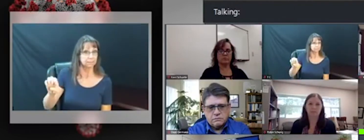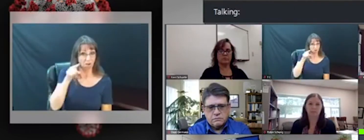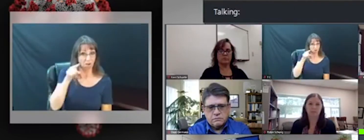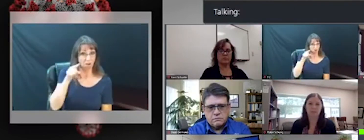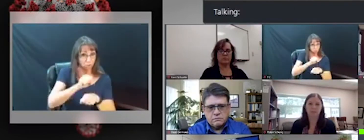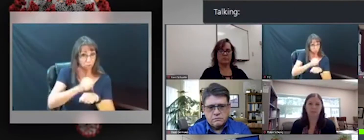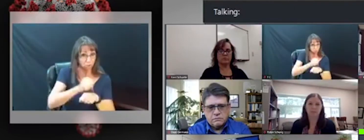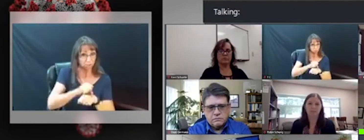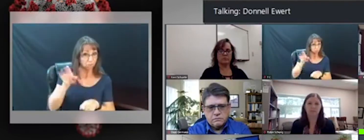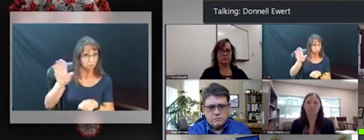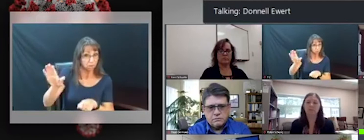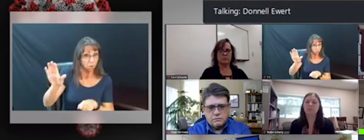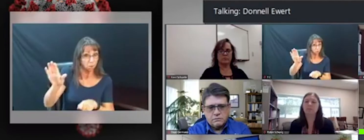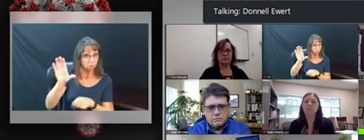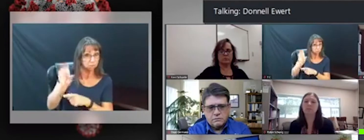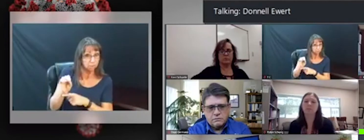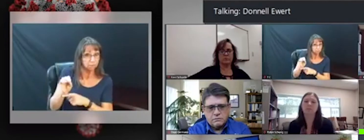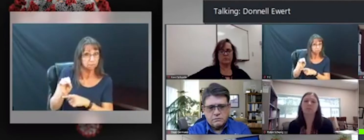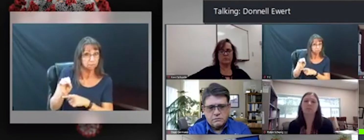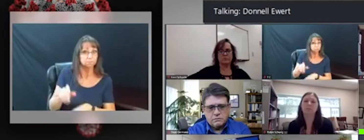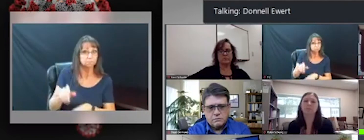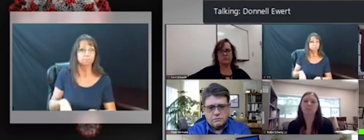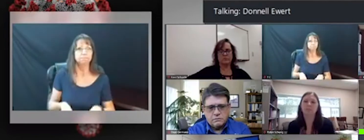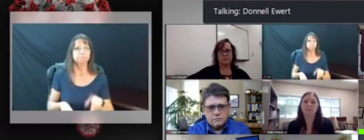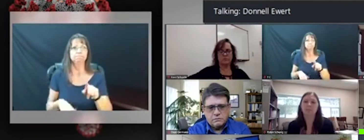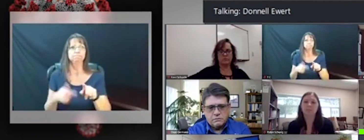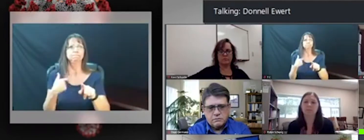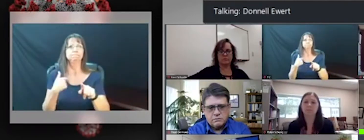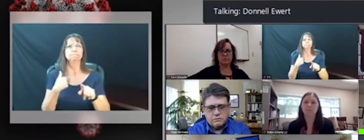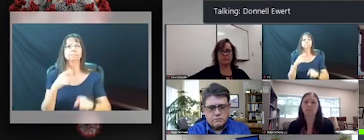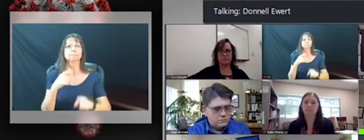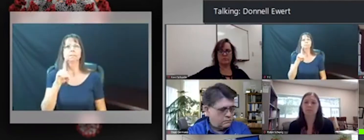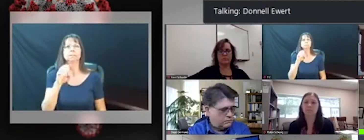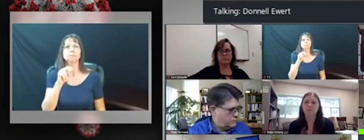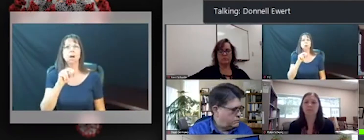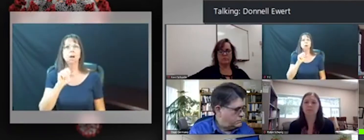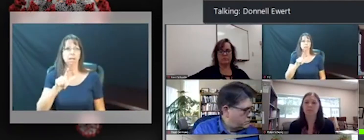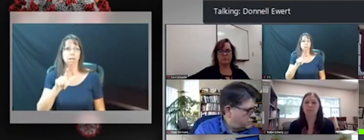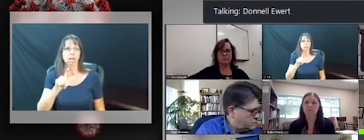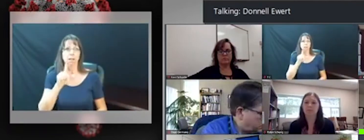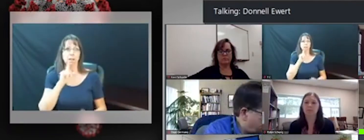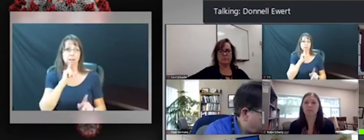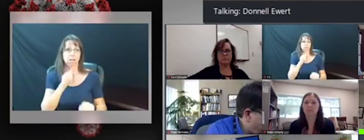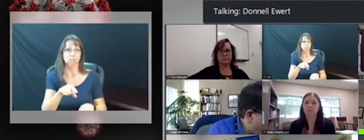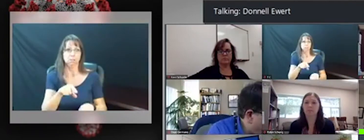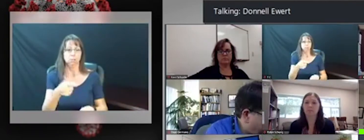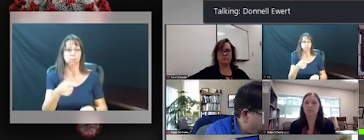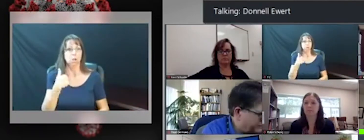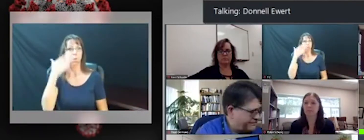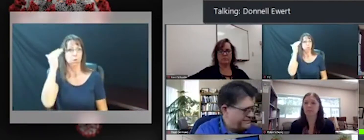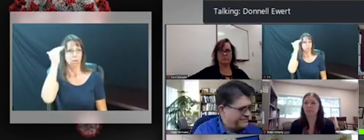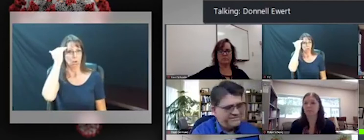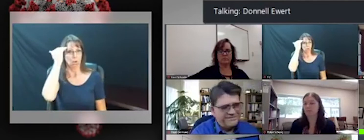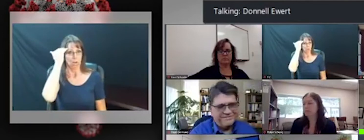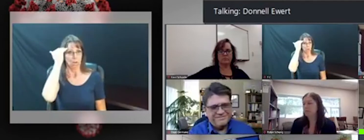I’d be happy to answer that. We are aware of some of the work Paradigm is doing, because they've